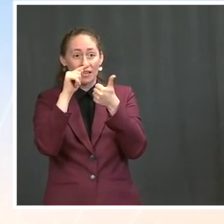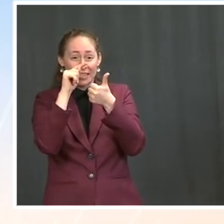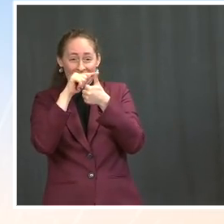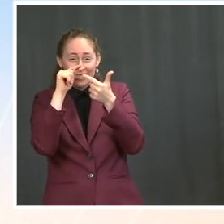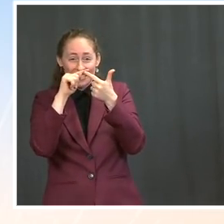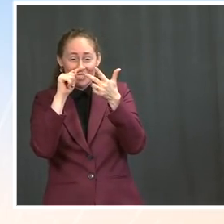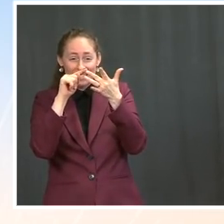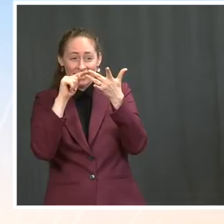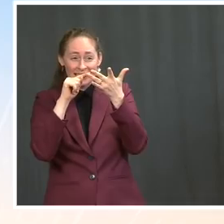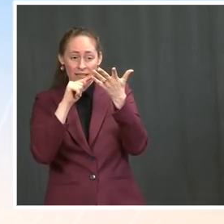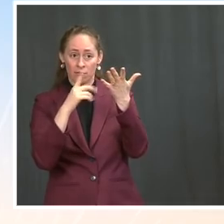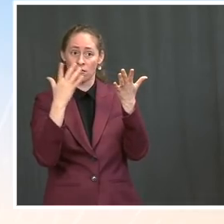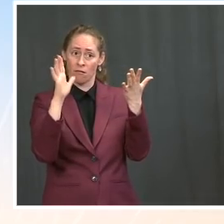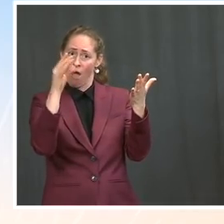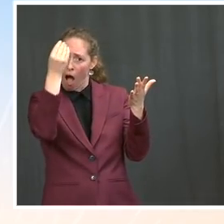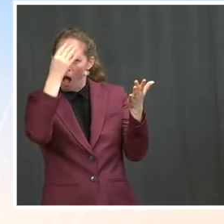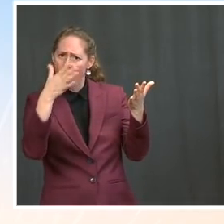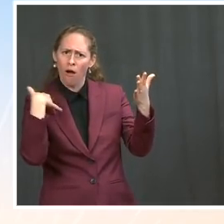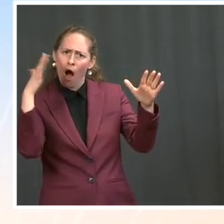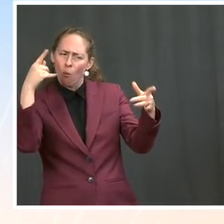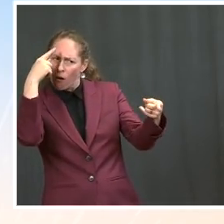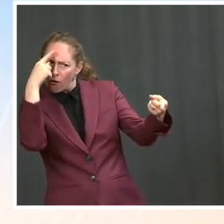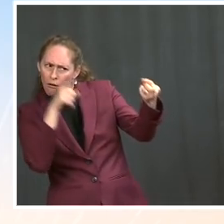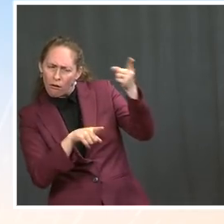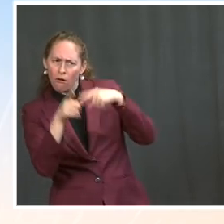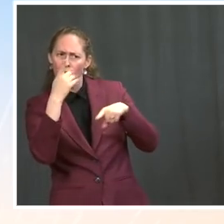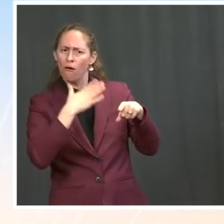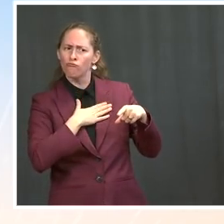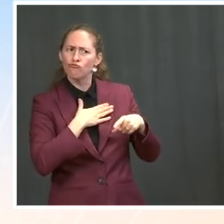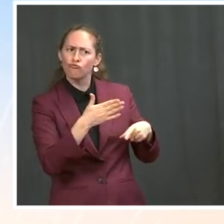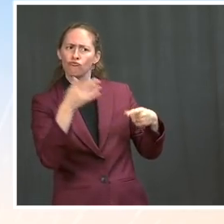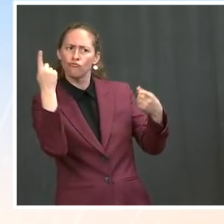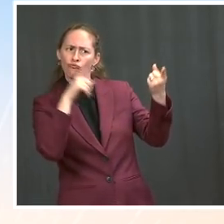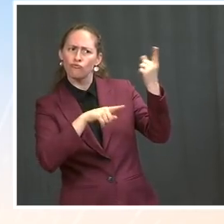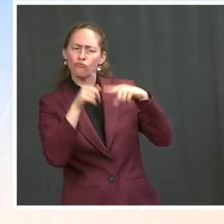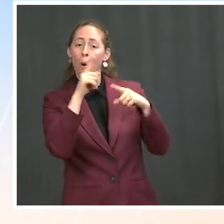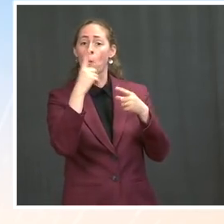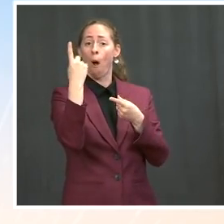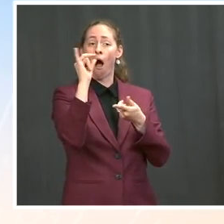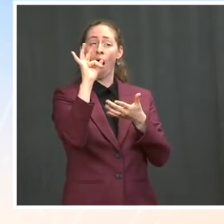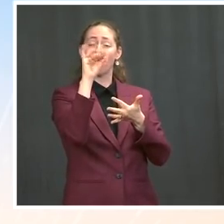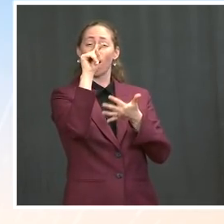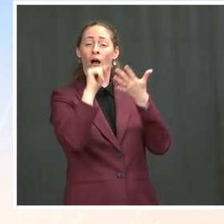The President -- there are components there, of course, that I think, universally among most Democrats in the country --